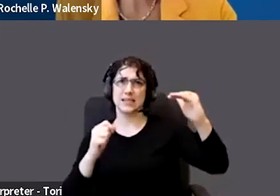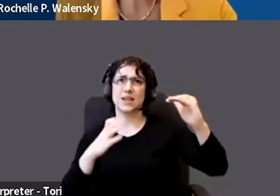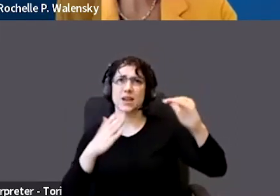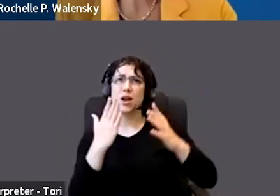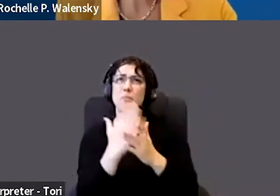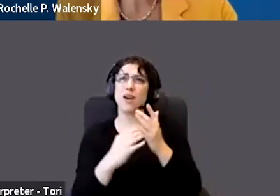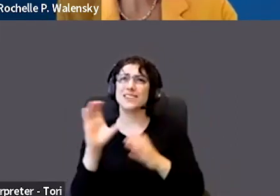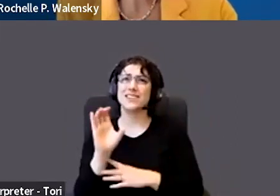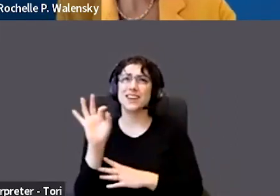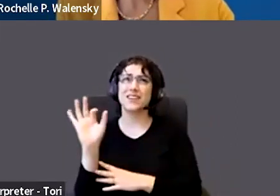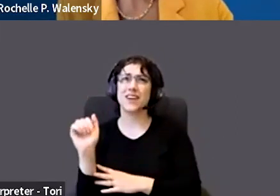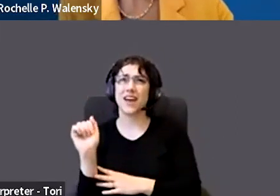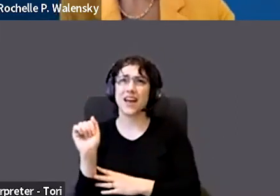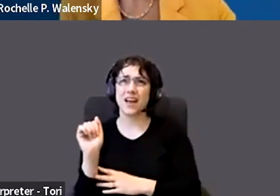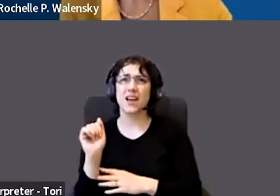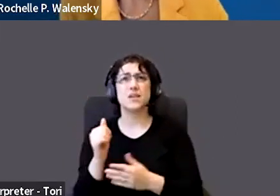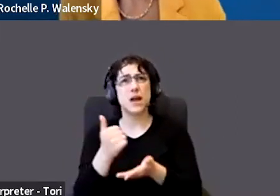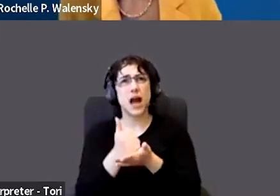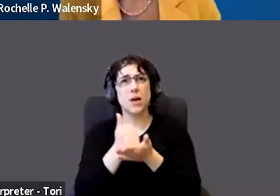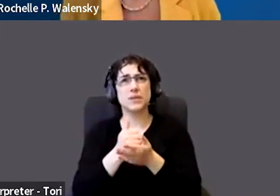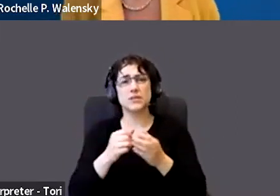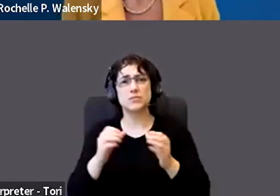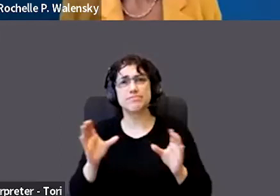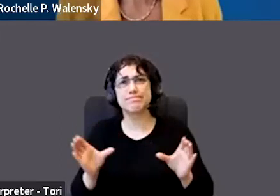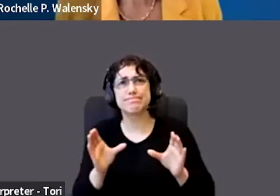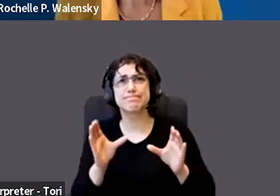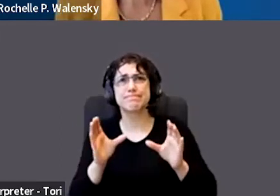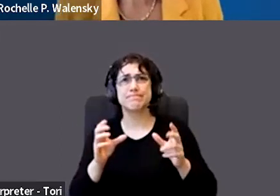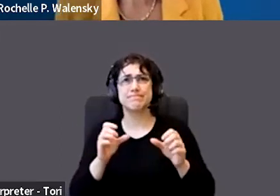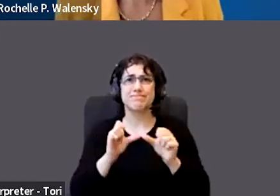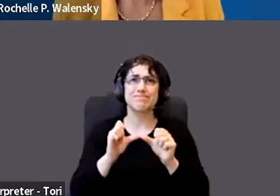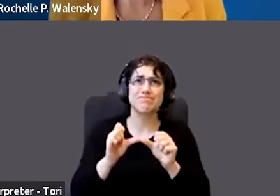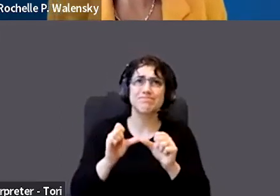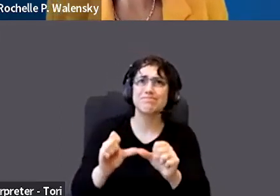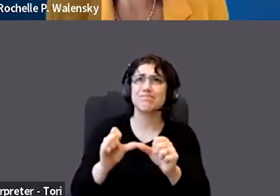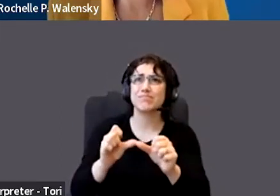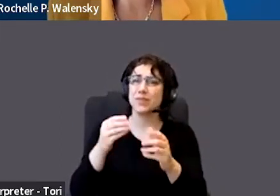to drive the agenda moving forward in the process and so forth. First of all, thank you, Daniel.